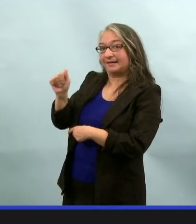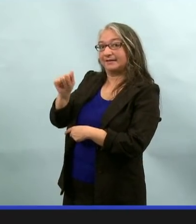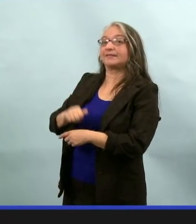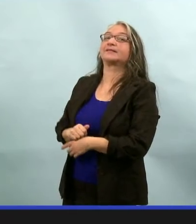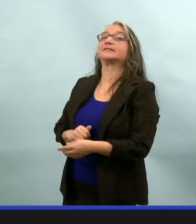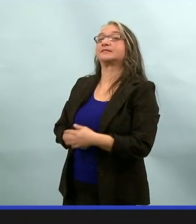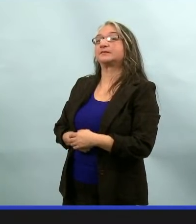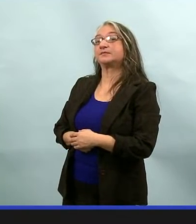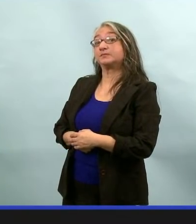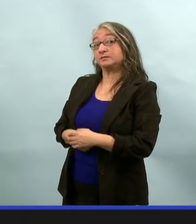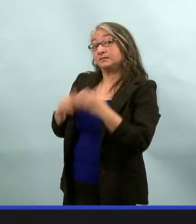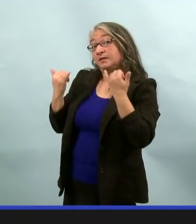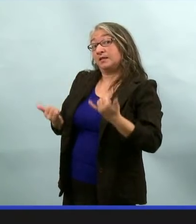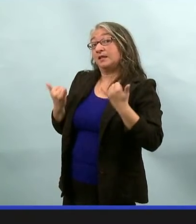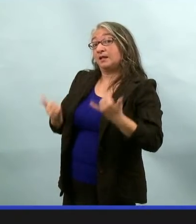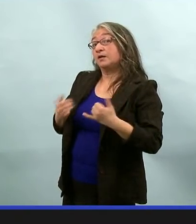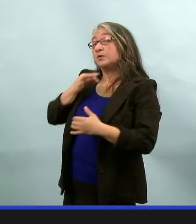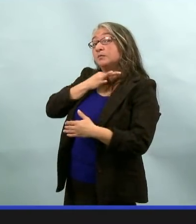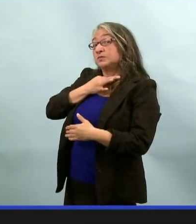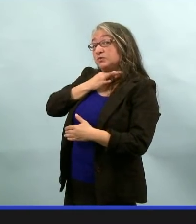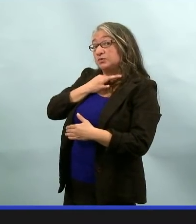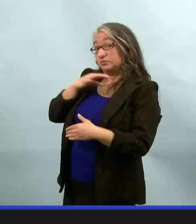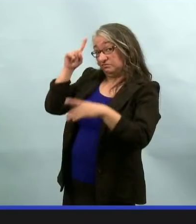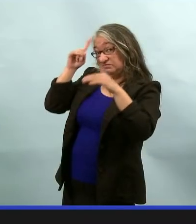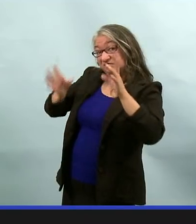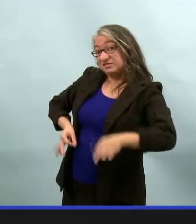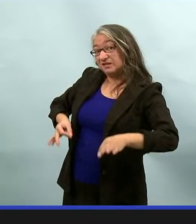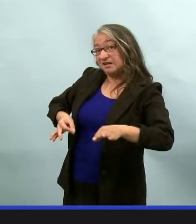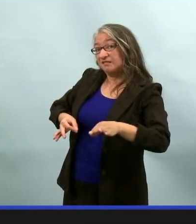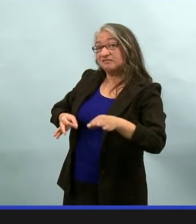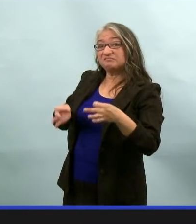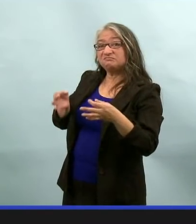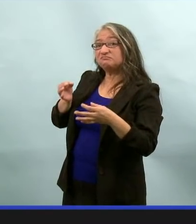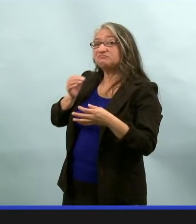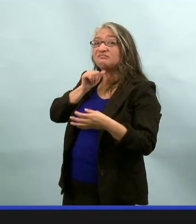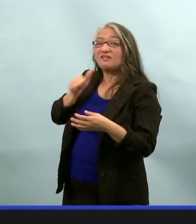out of province at this point if it could help us address the the massive backlog we're facing